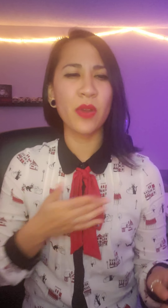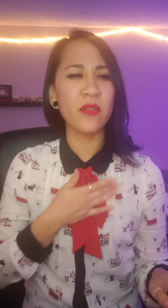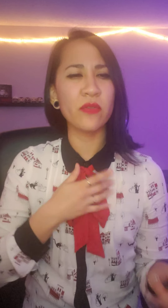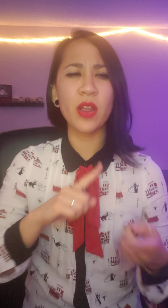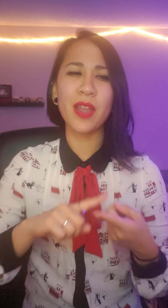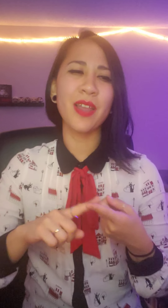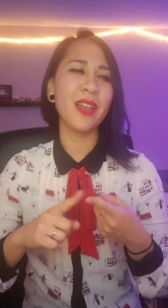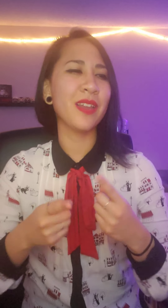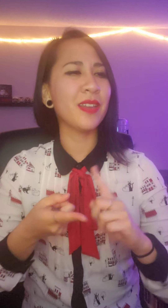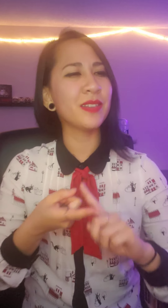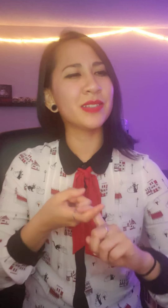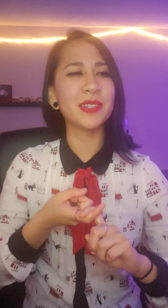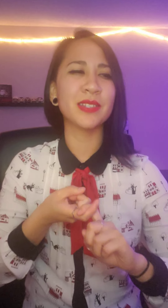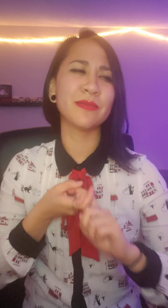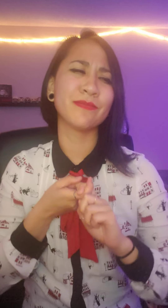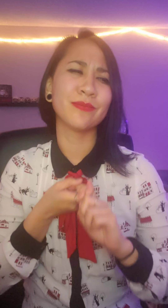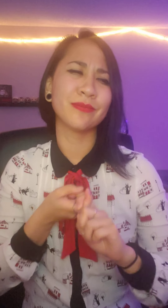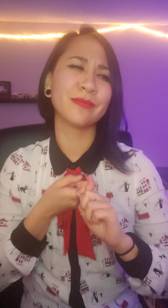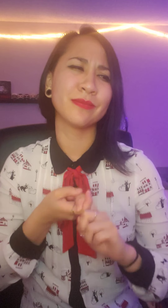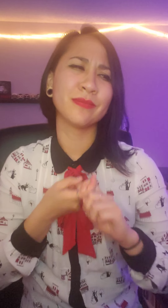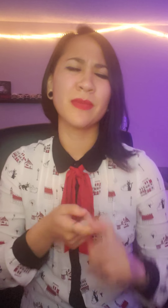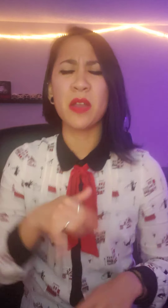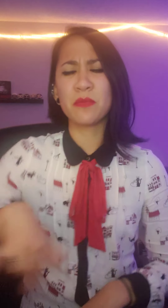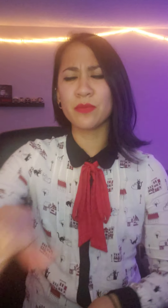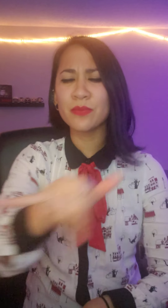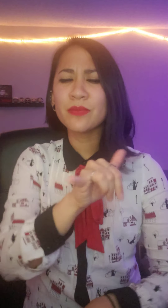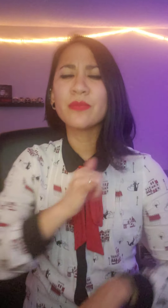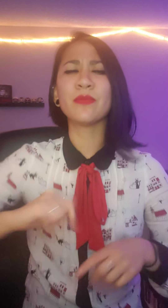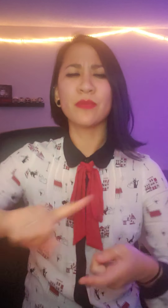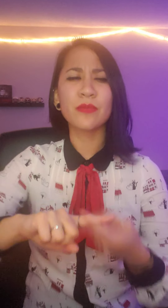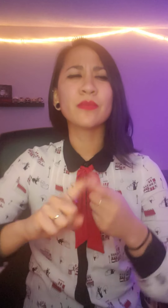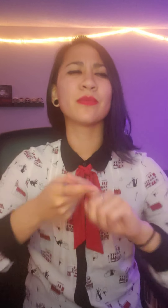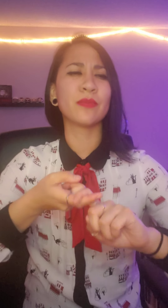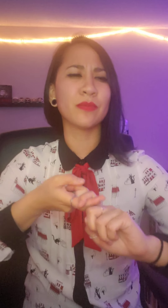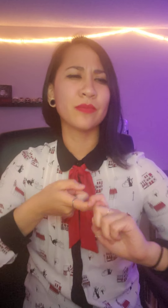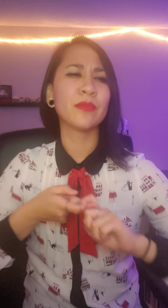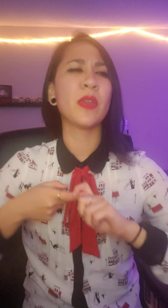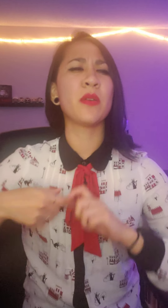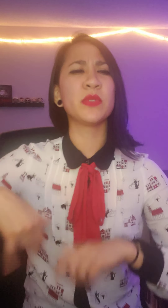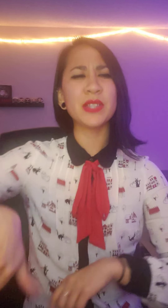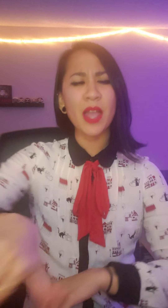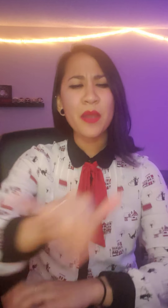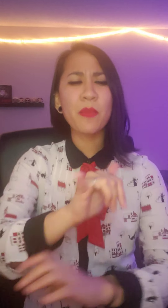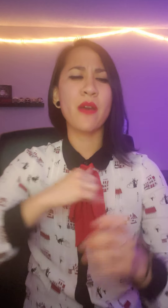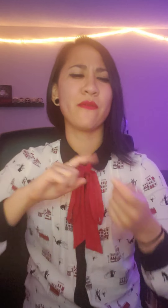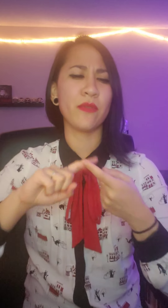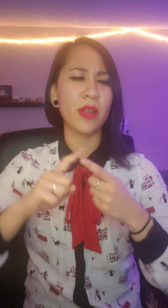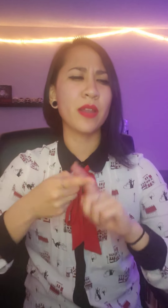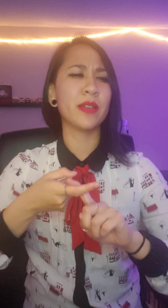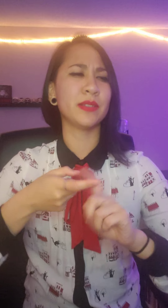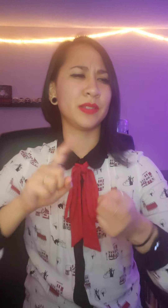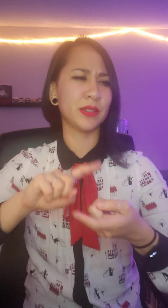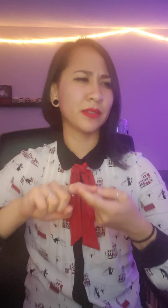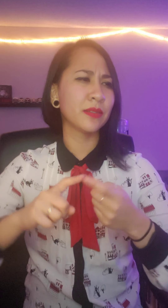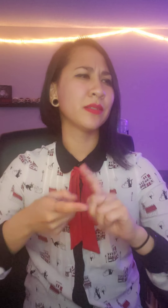My friends (I'm sick and tired of waiting) I'm just waiting by the phone My friends (I'm sick and tired of waiting) My friends (I'm just waiting by the phone)